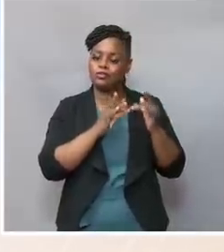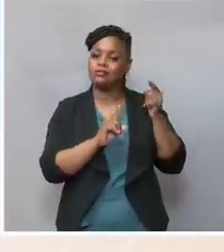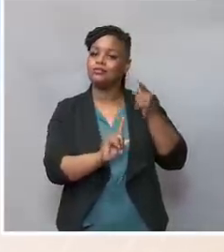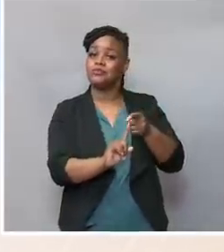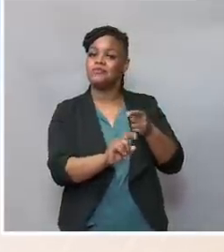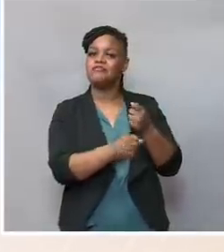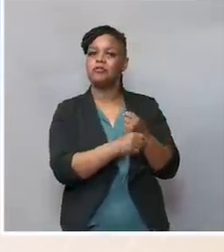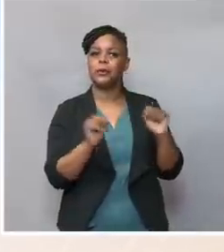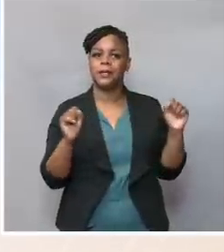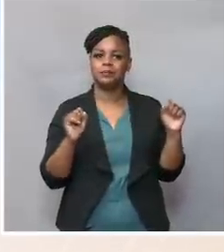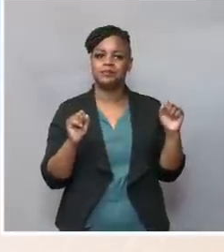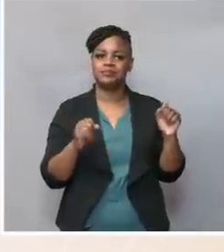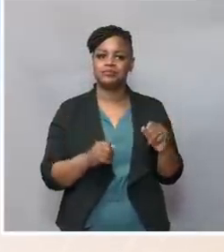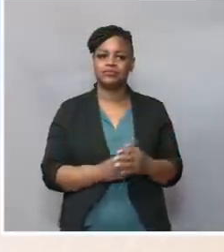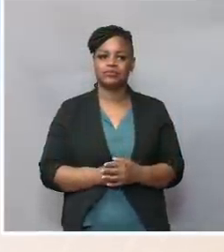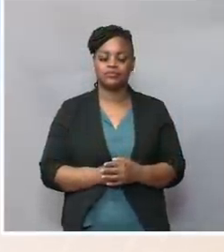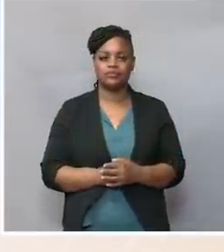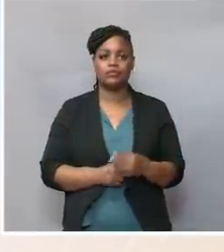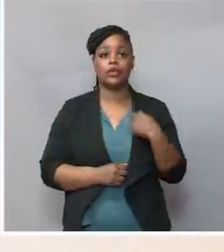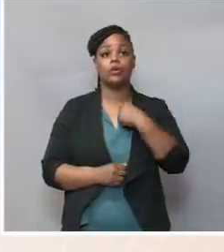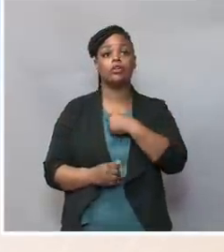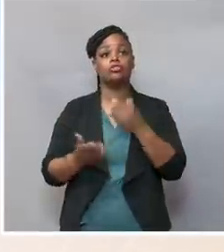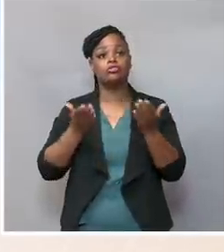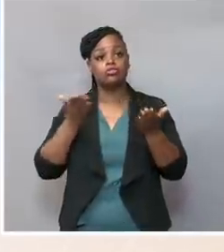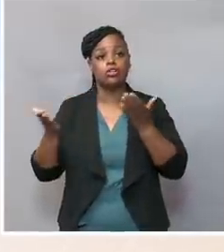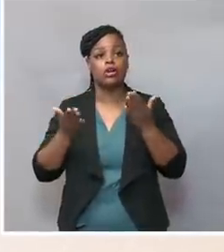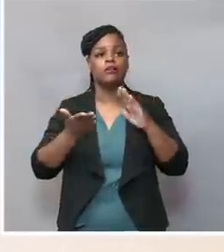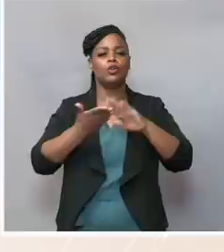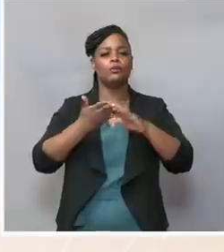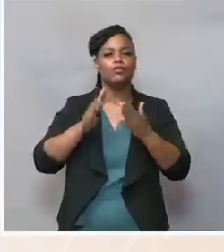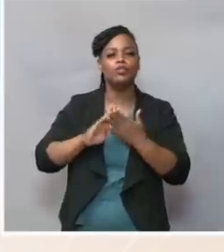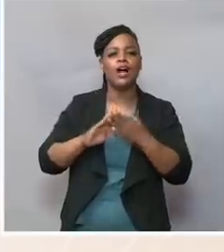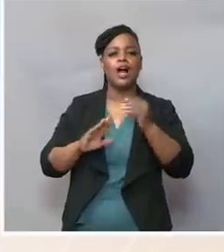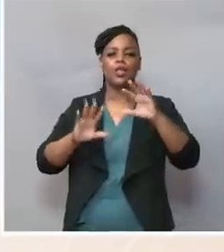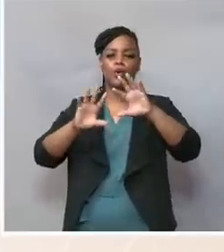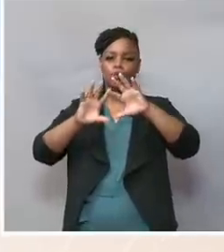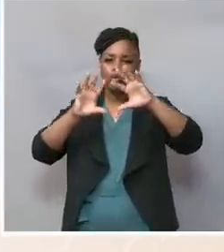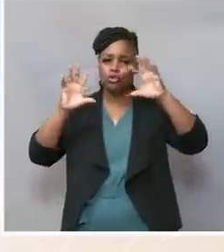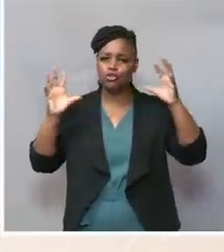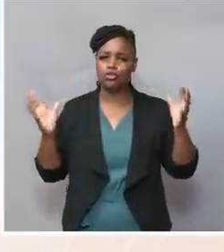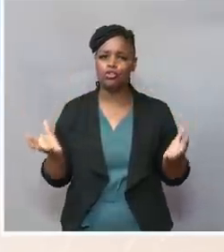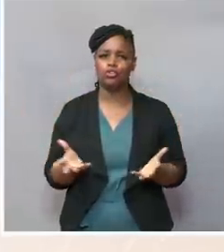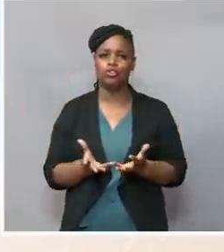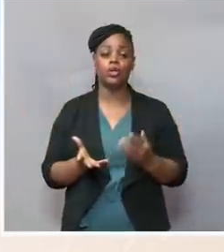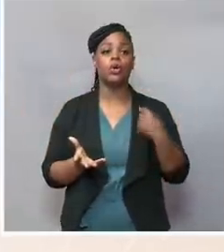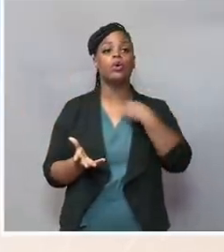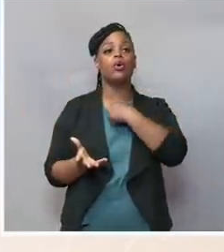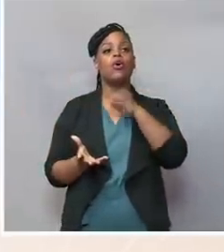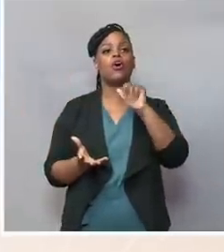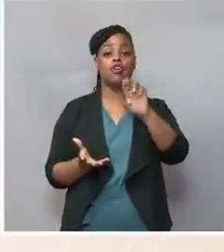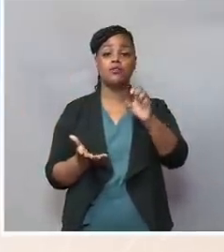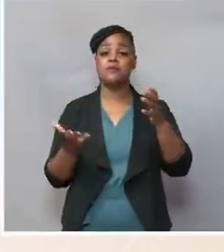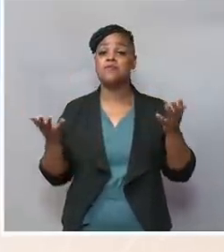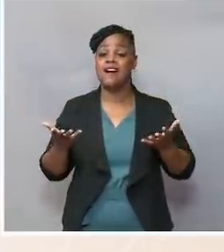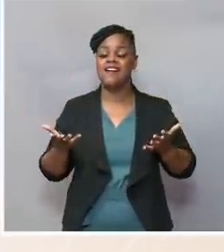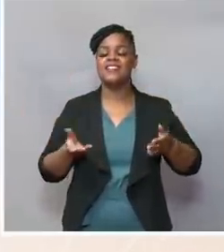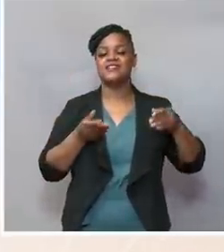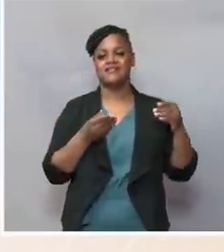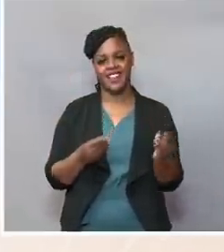and the global community as facilitators so that individuals, communities, stakeholders